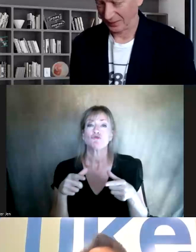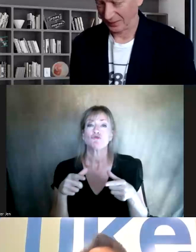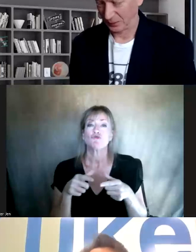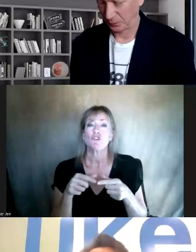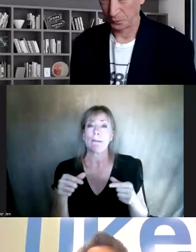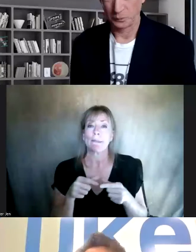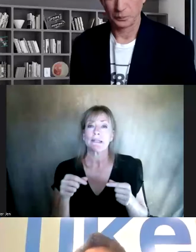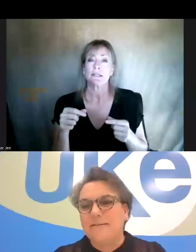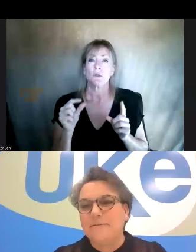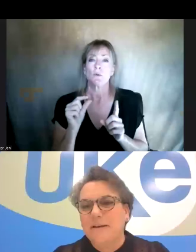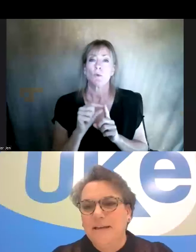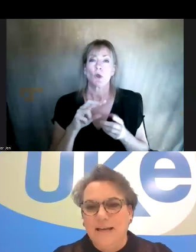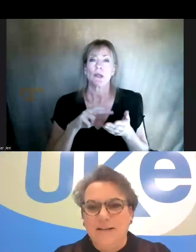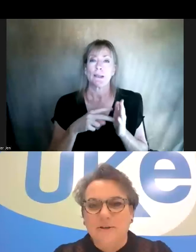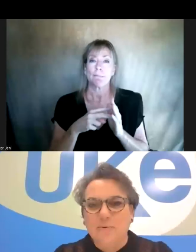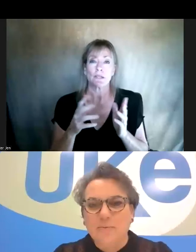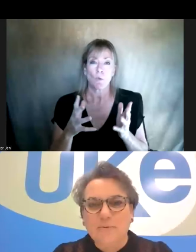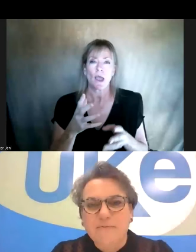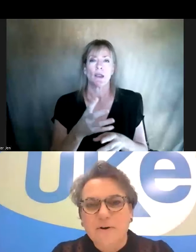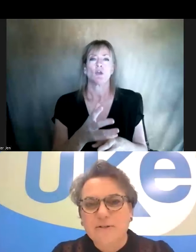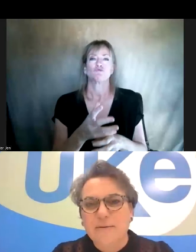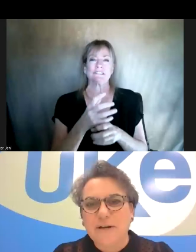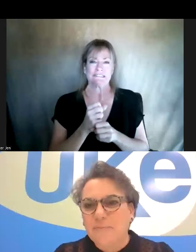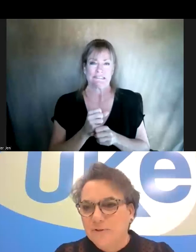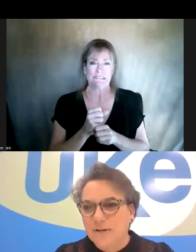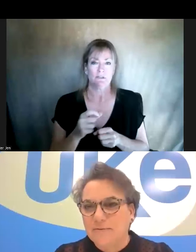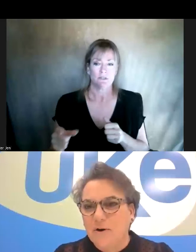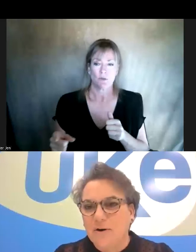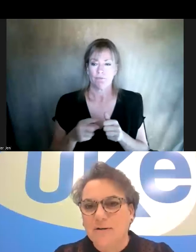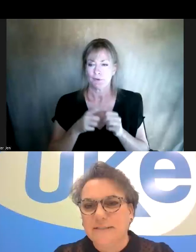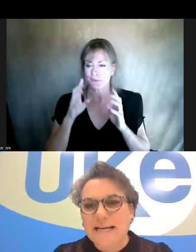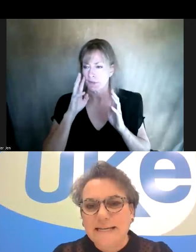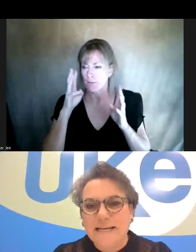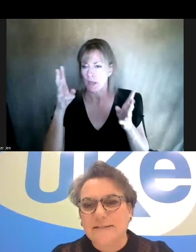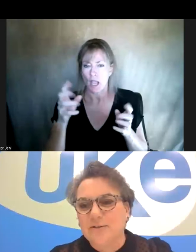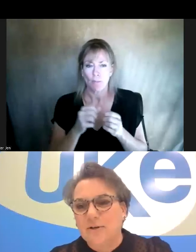MEANS TO RECEIVE. WHEN WE WERE COMING UP WITH THE TECHNIQUES AND